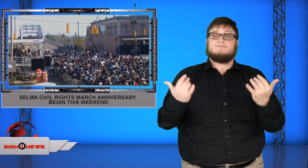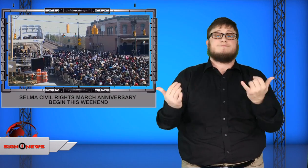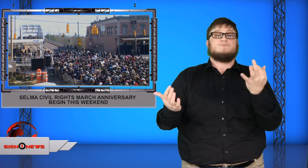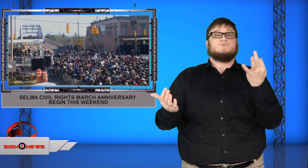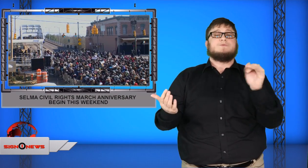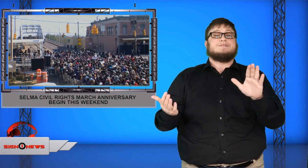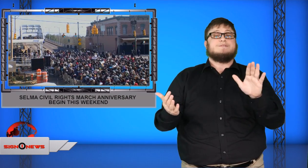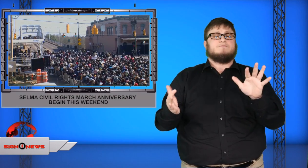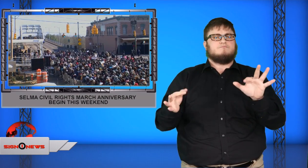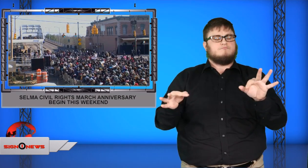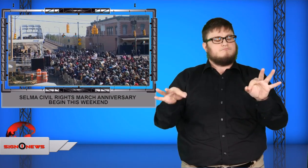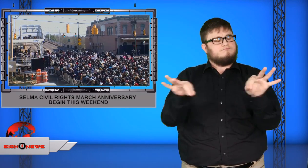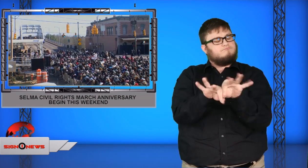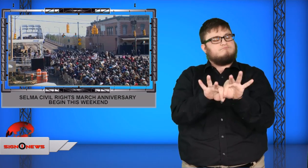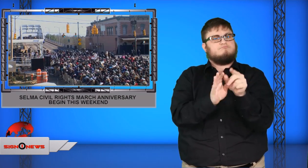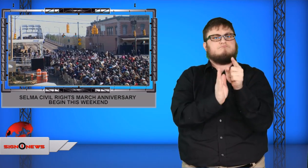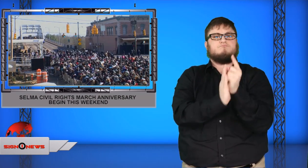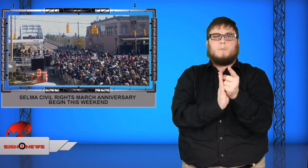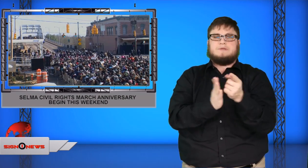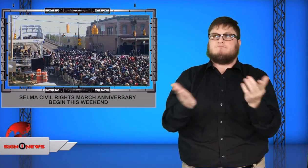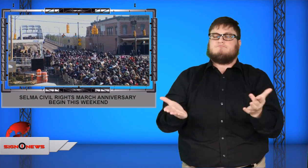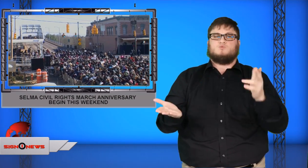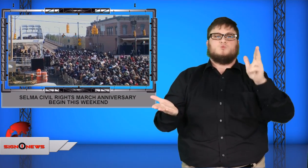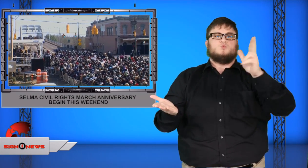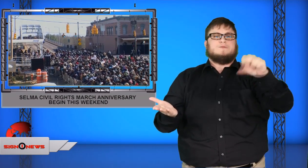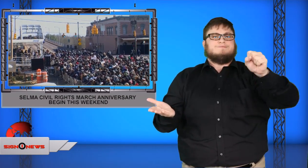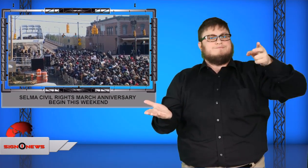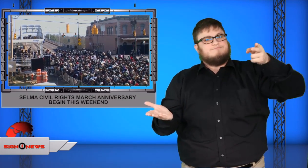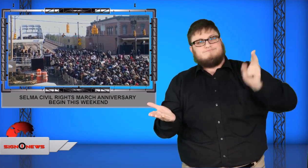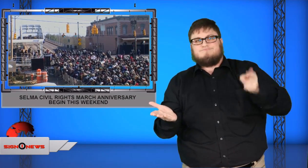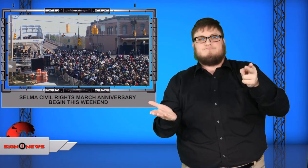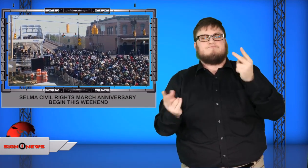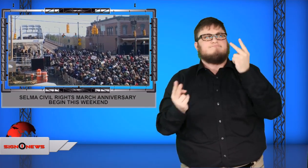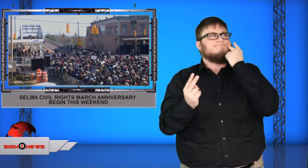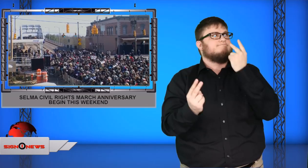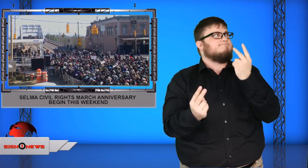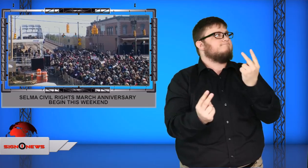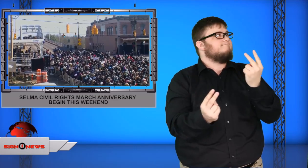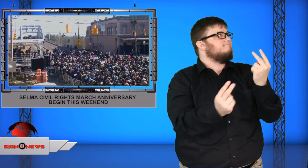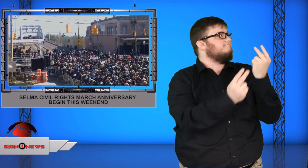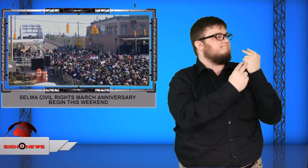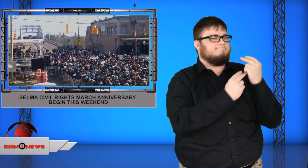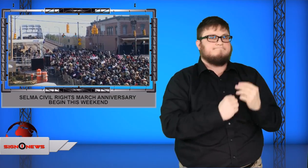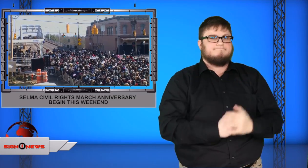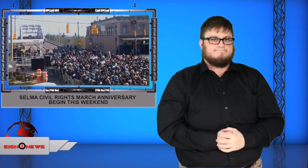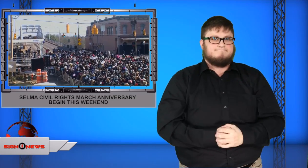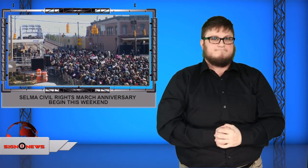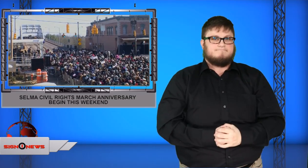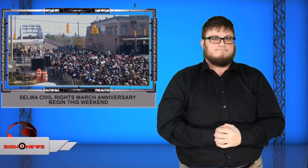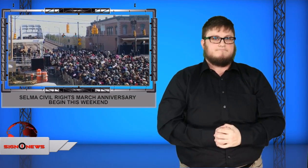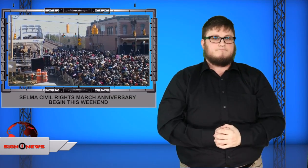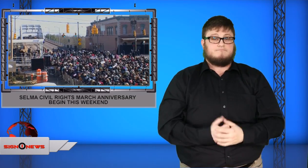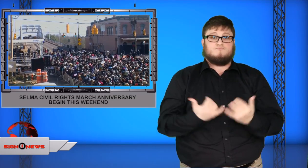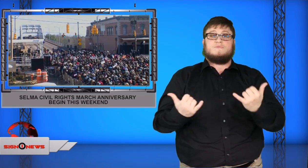An important moment in US history is being remembered this weekend.